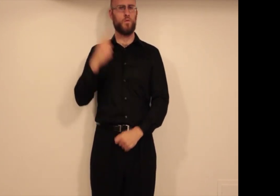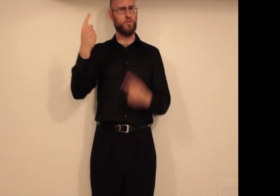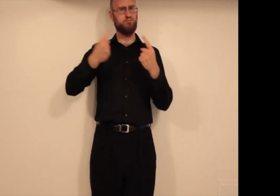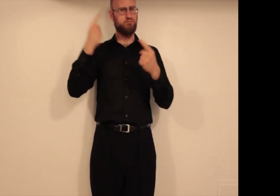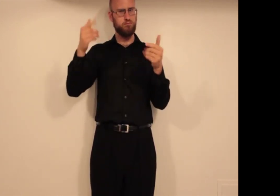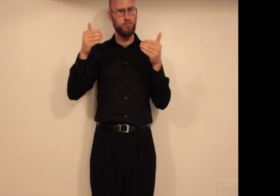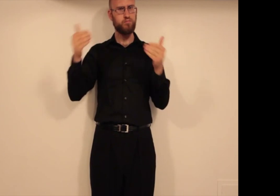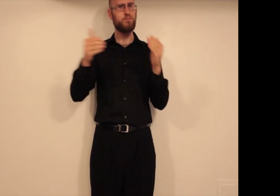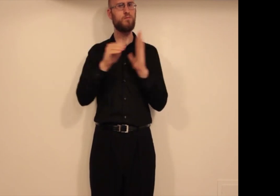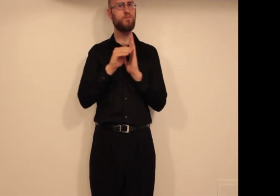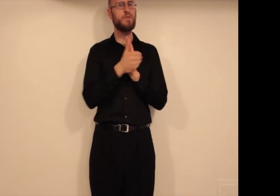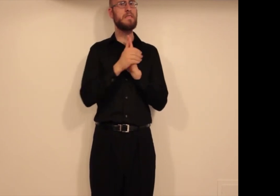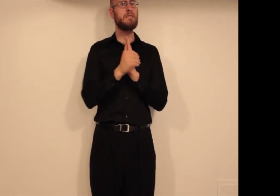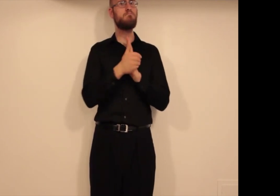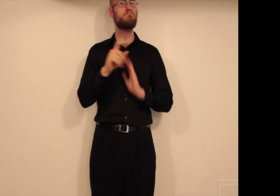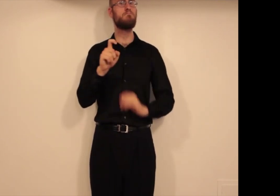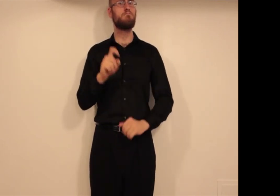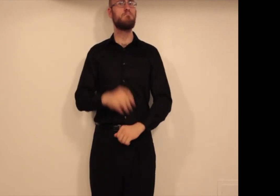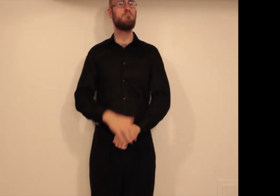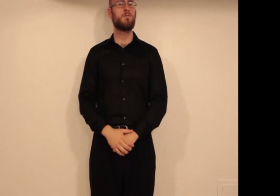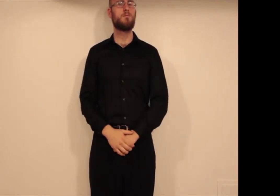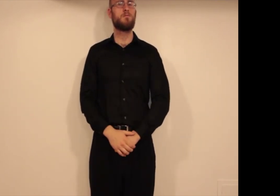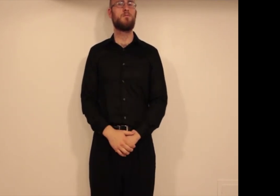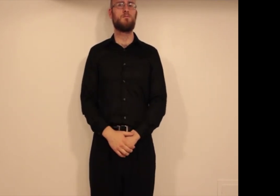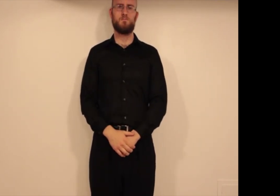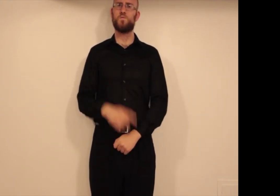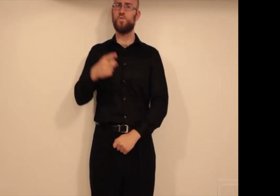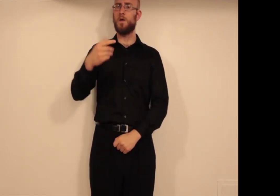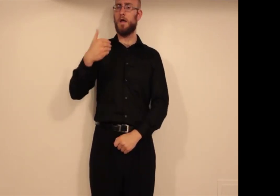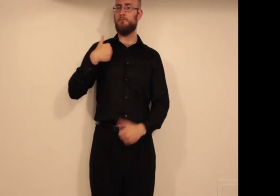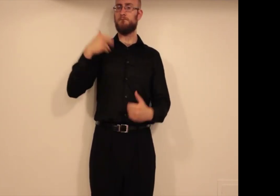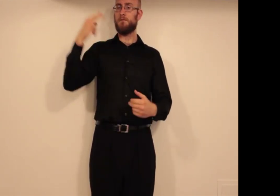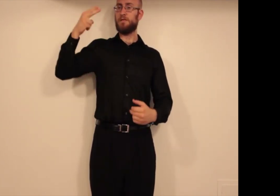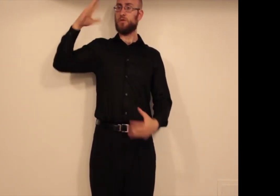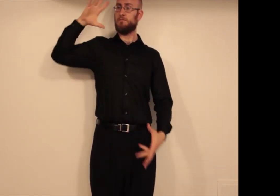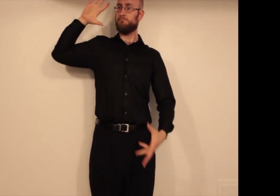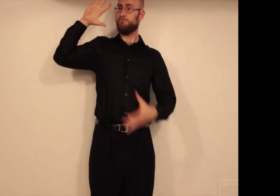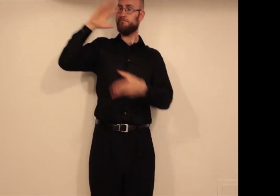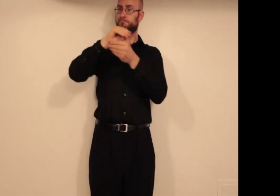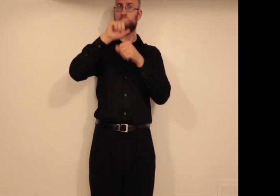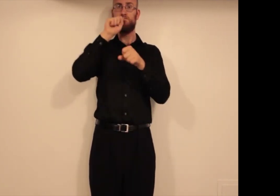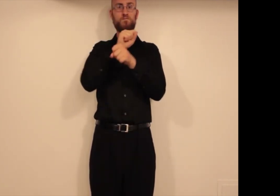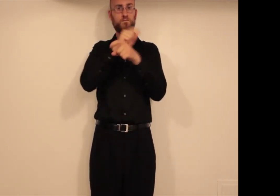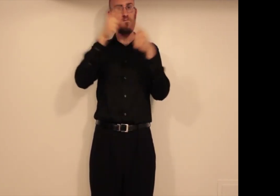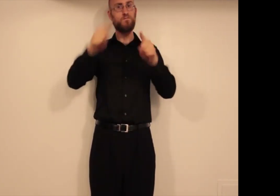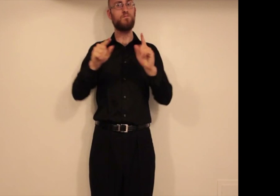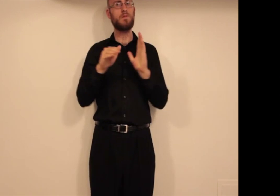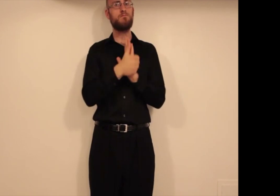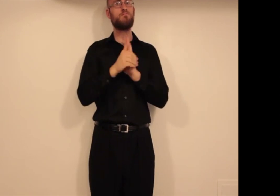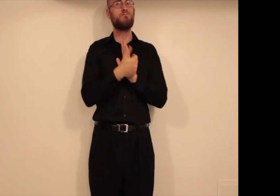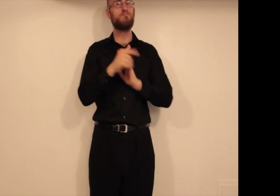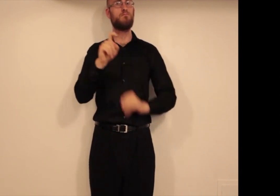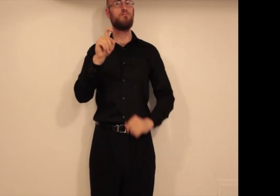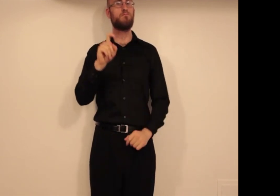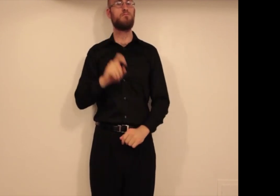Would you ever cheat? Do you have a history of cheating?